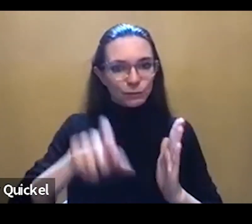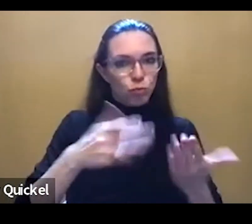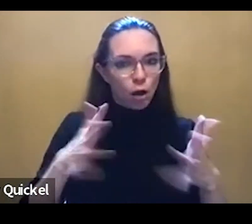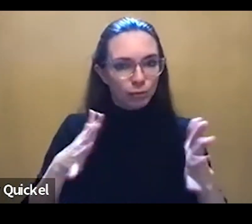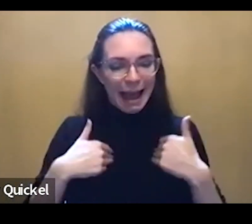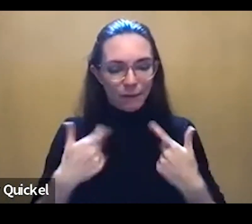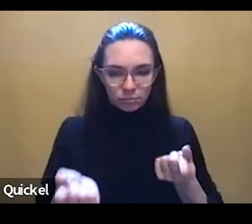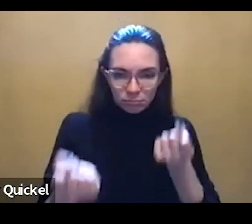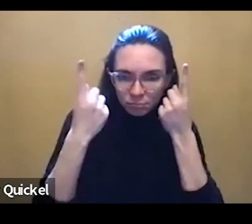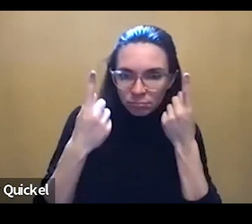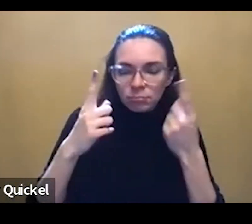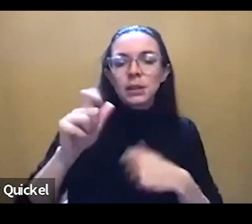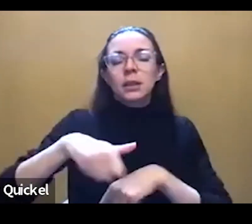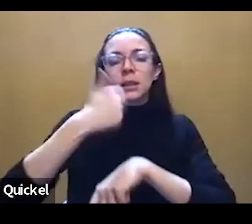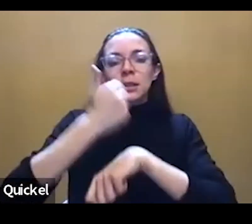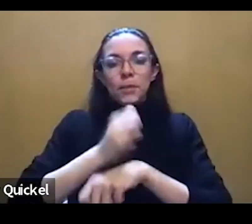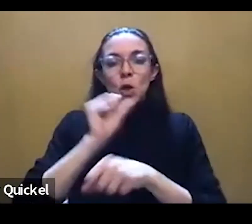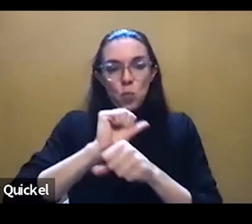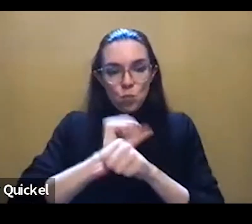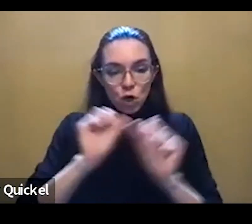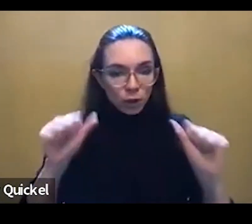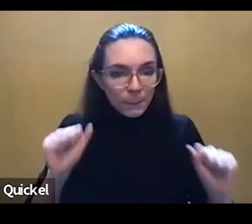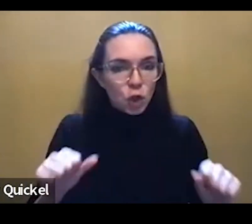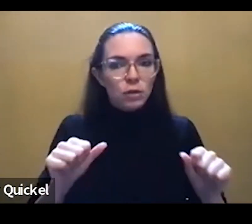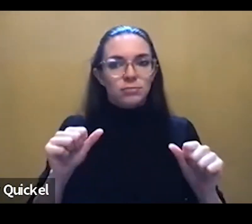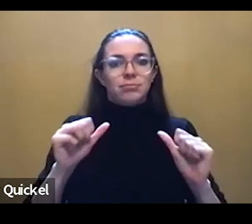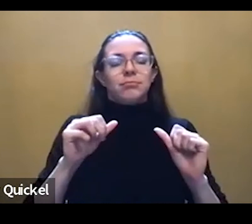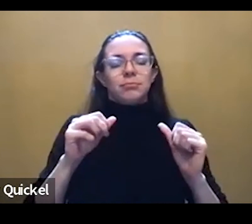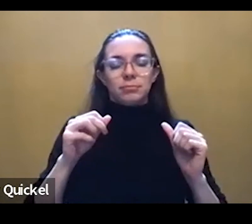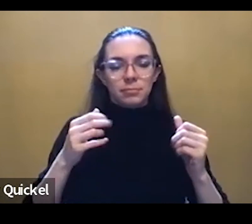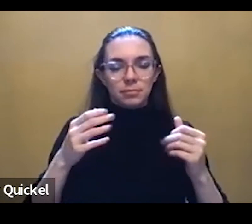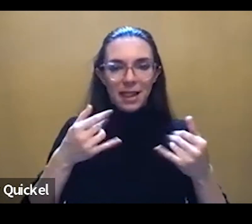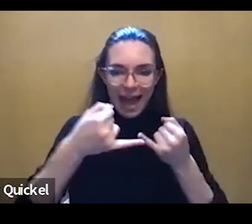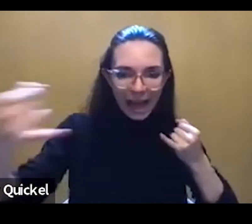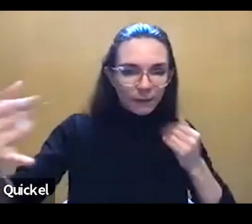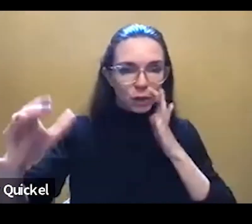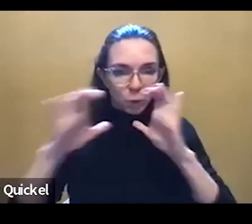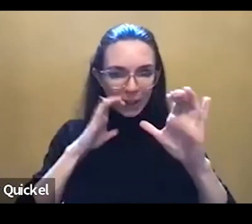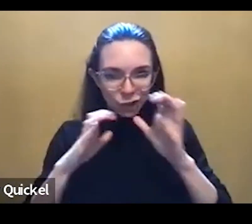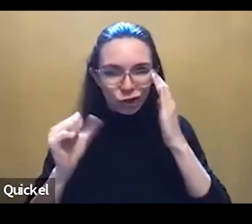understandable and established like workable successful line of communication. So it goes to